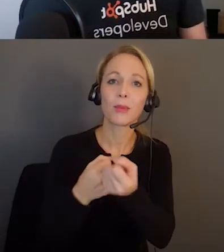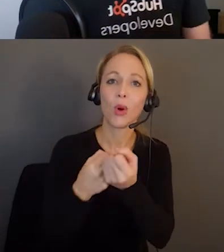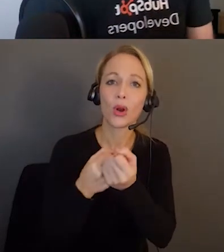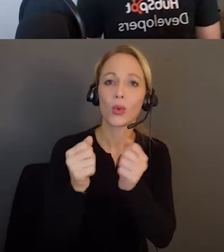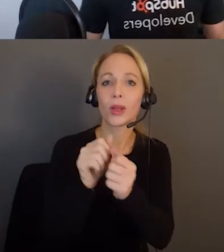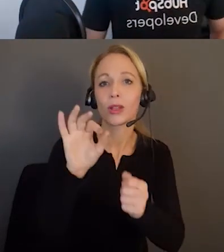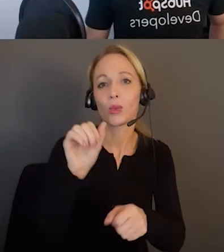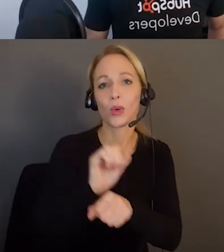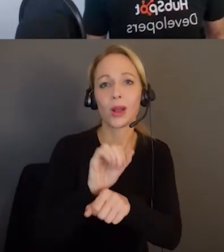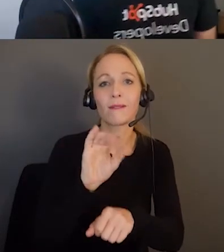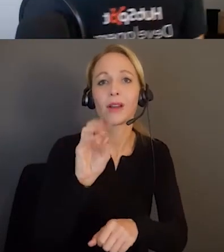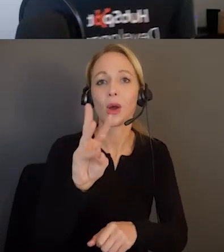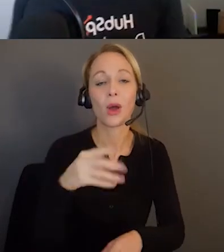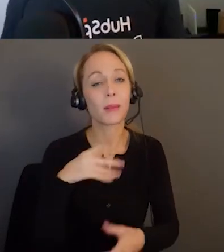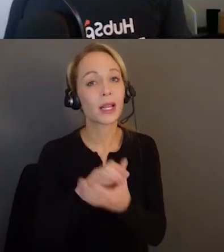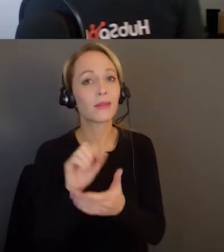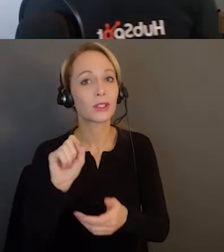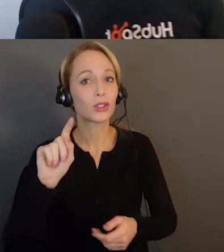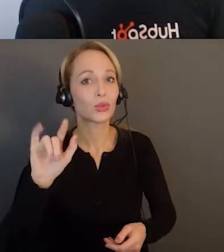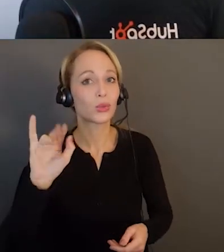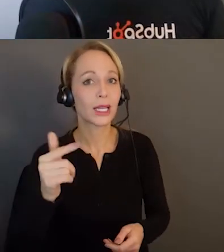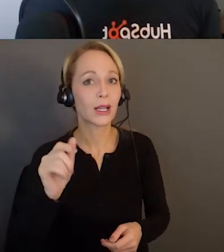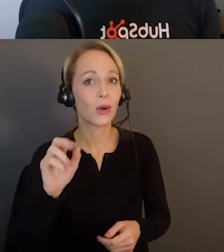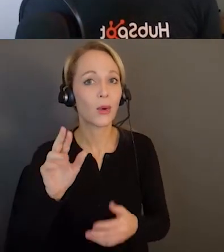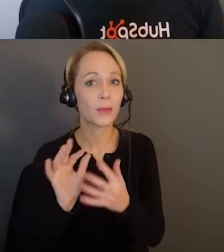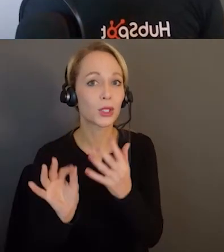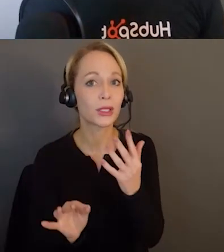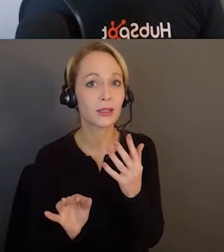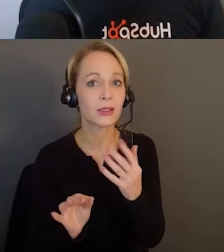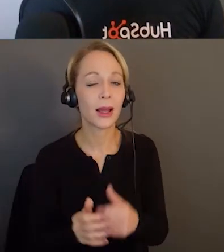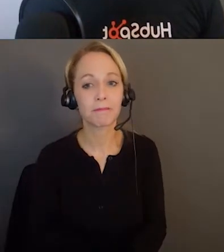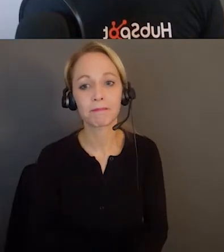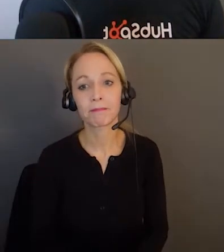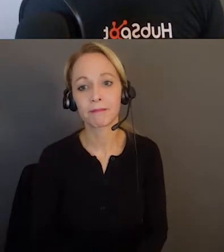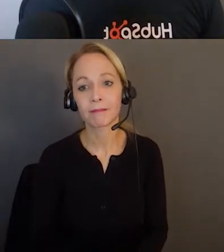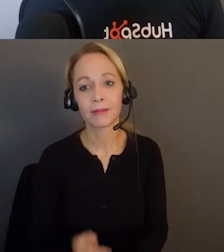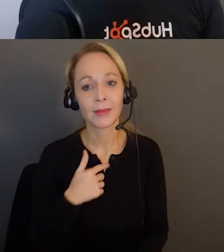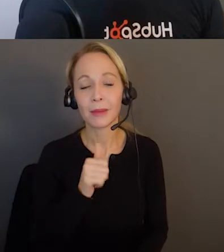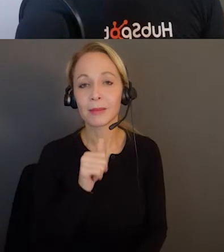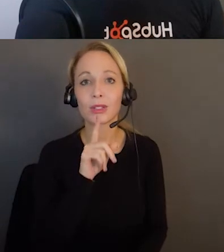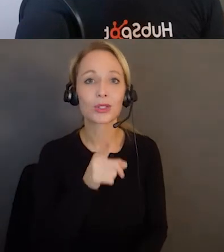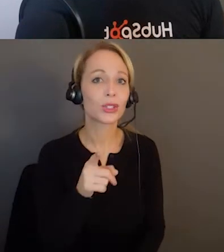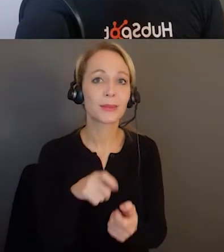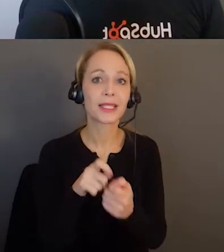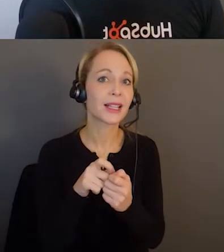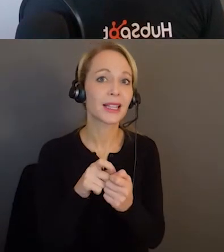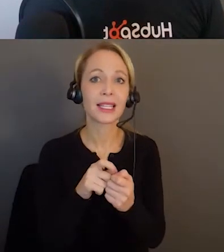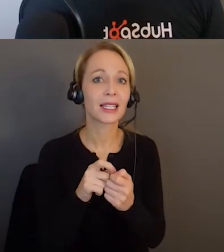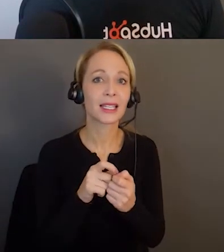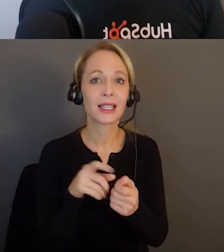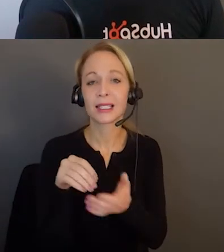I BELIEVE STRING OR OPTIONS. I'M NOT SURE SPECIFICALLY THE DOCUMENTATION DOESN'T SAY